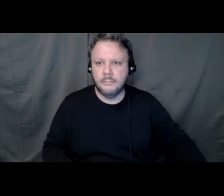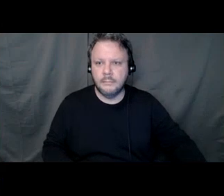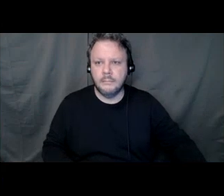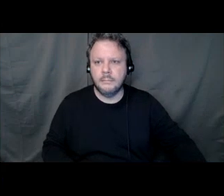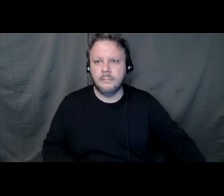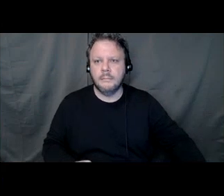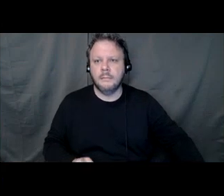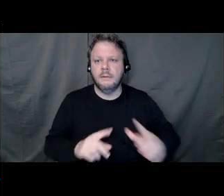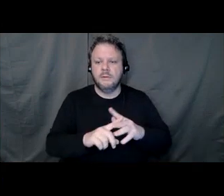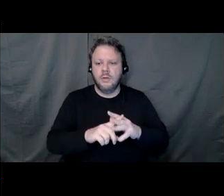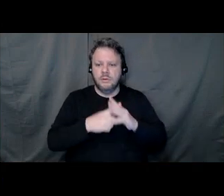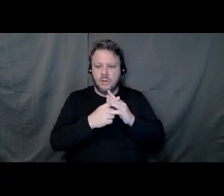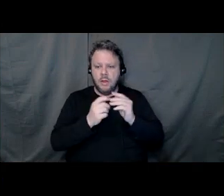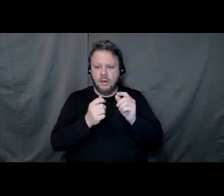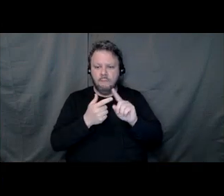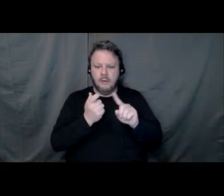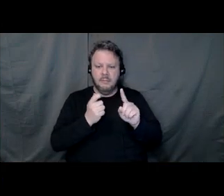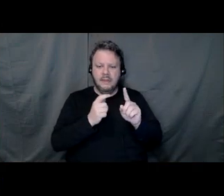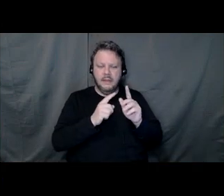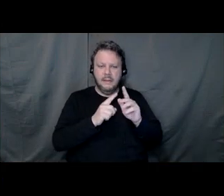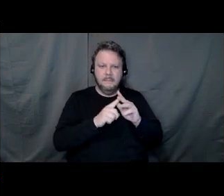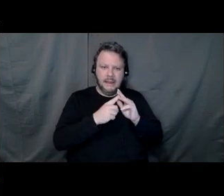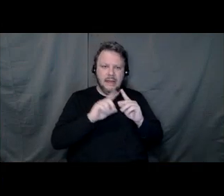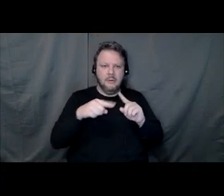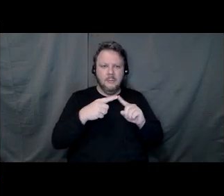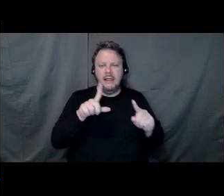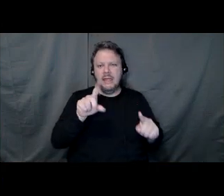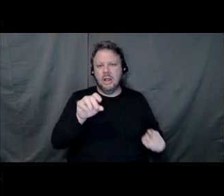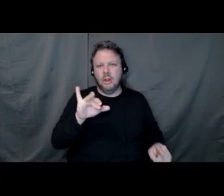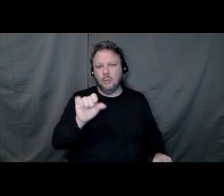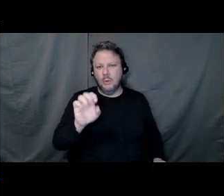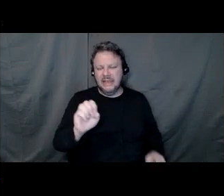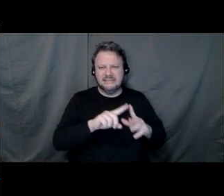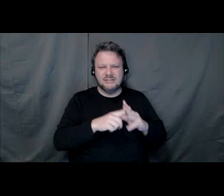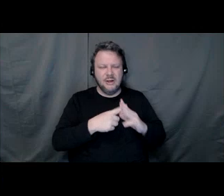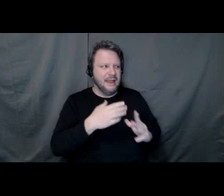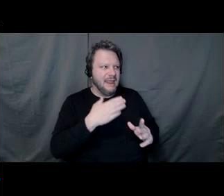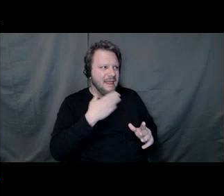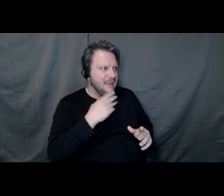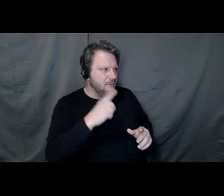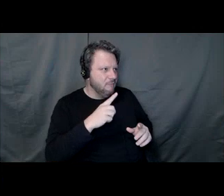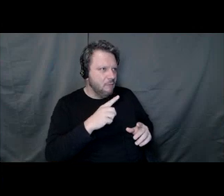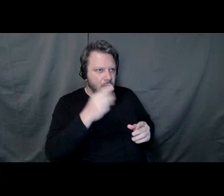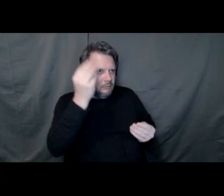Sure. OK. So you'll have to put it with me a little longer. Thanks everybody for thanks for flagging up for us everybody.